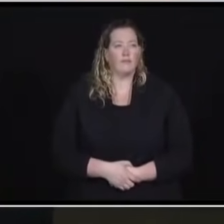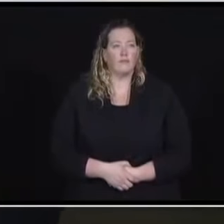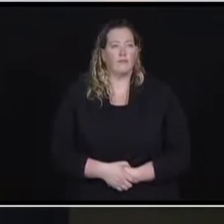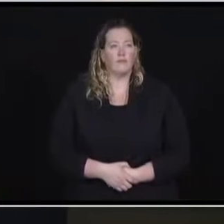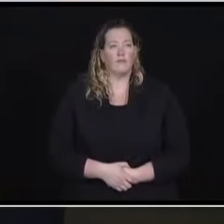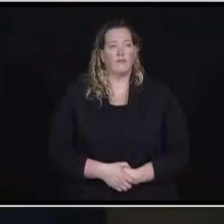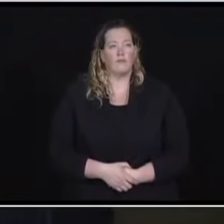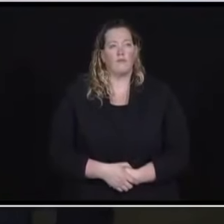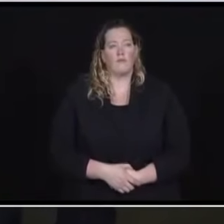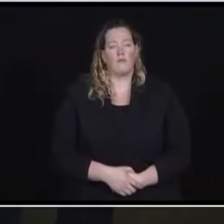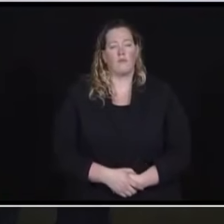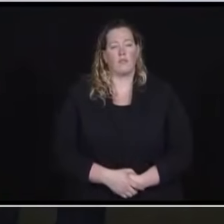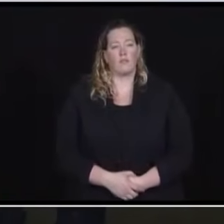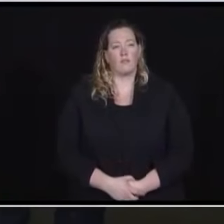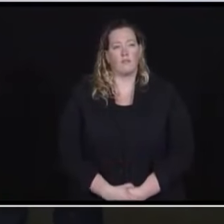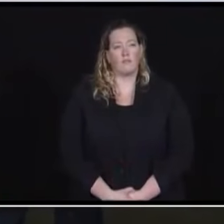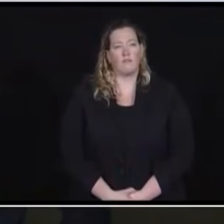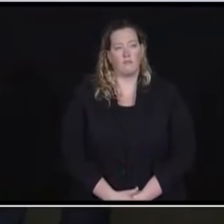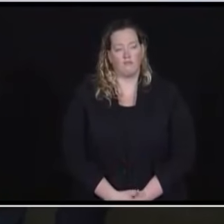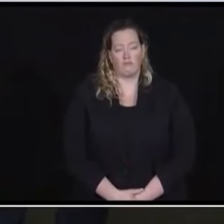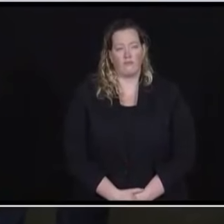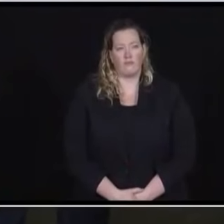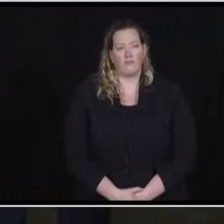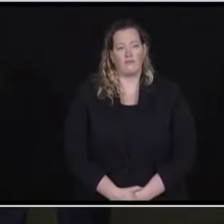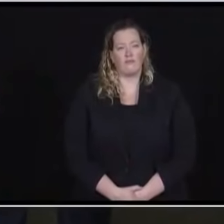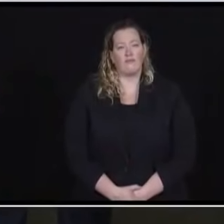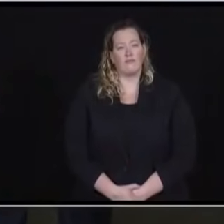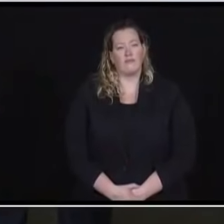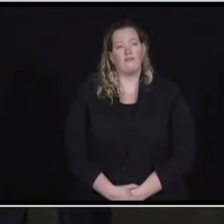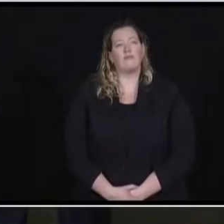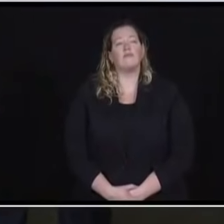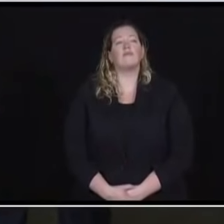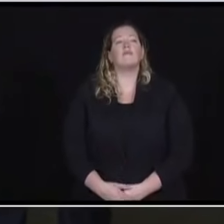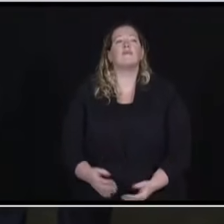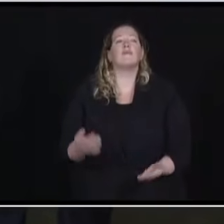this. Thank you, and God bless the people of Ontario. I will handed over to Minister Elliott.